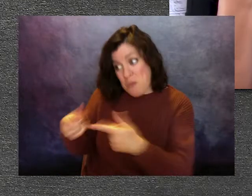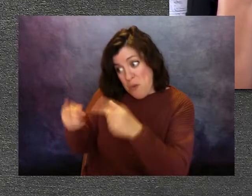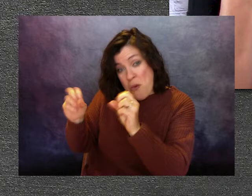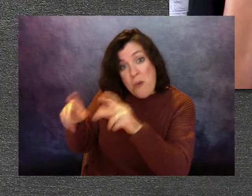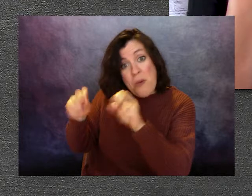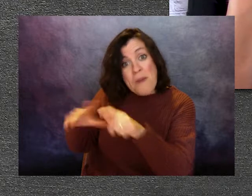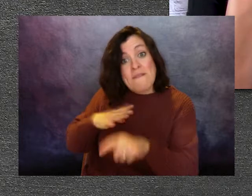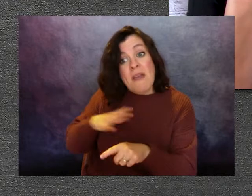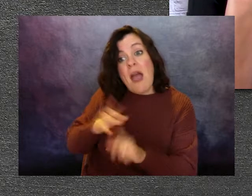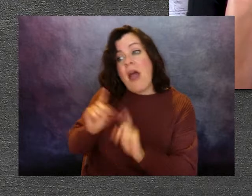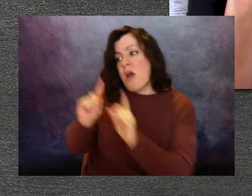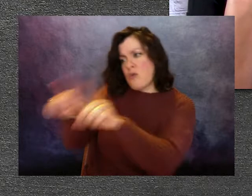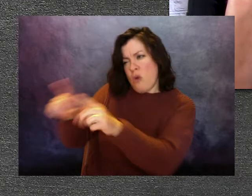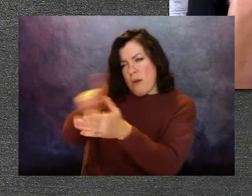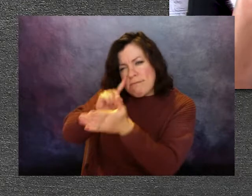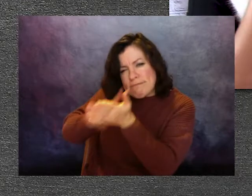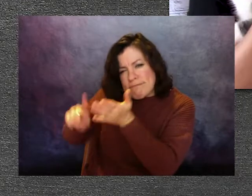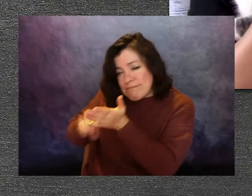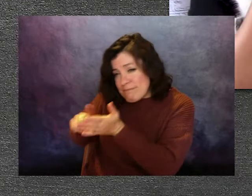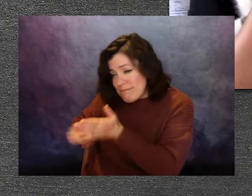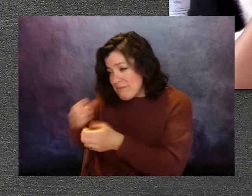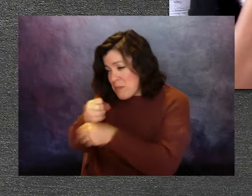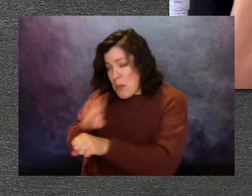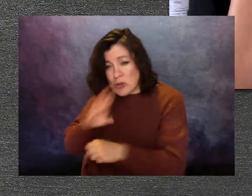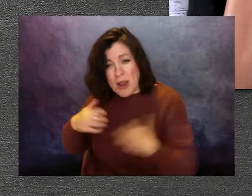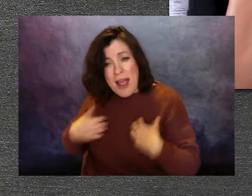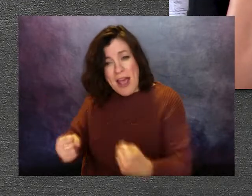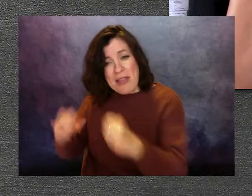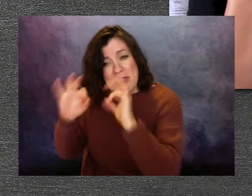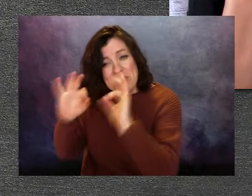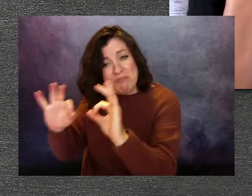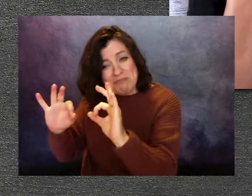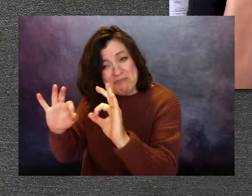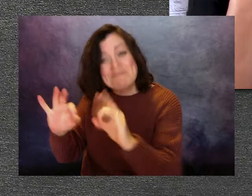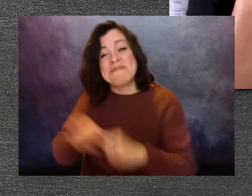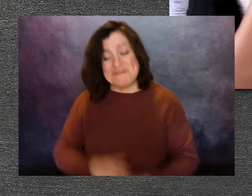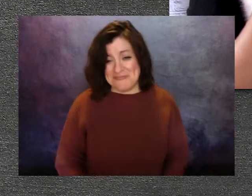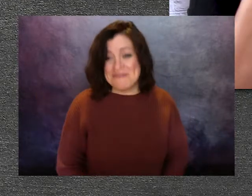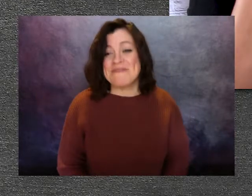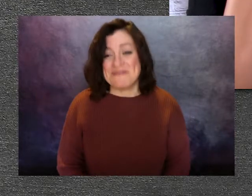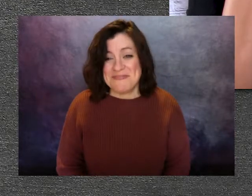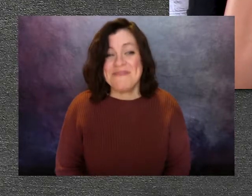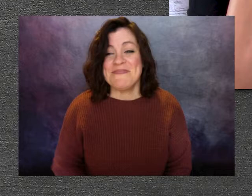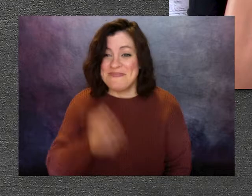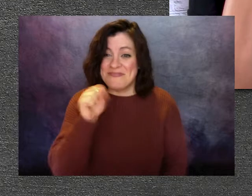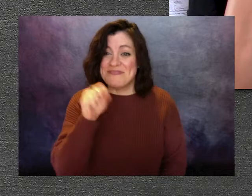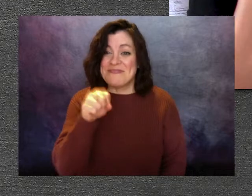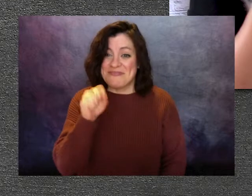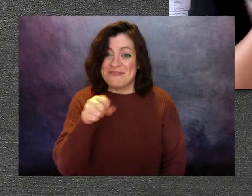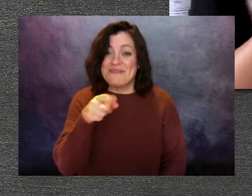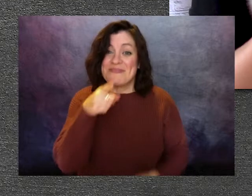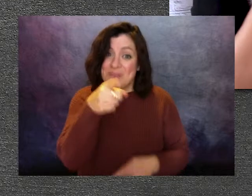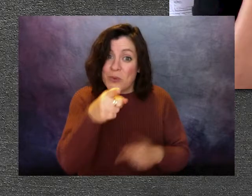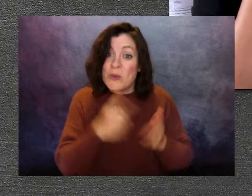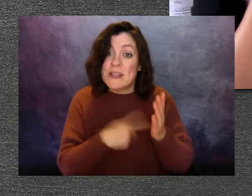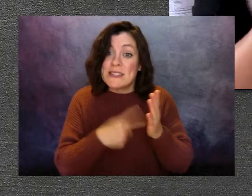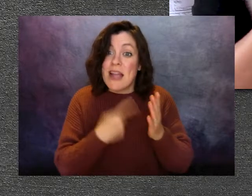Have you ever had to take a pet to the vet? Have you ever seen a vet? They are a special kind of helper.